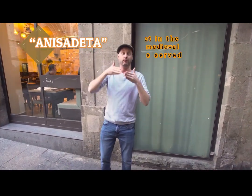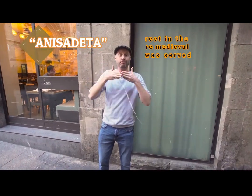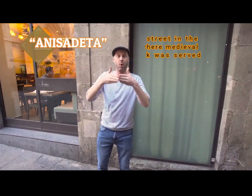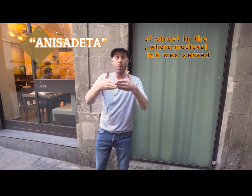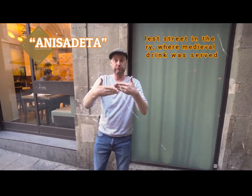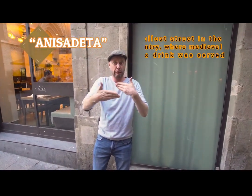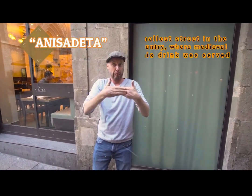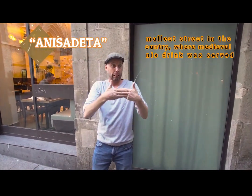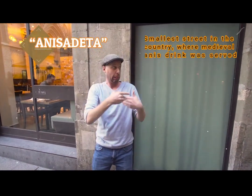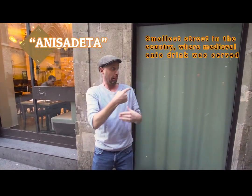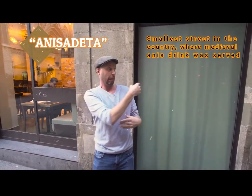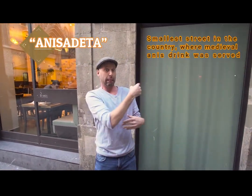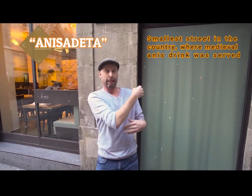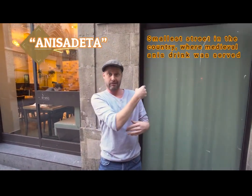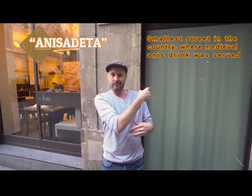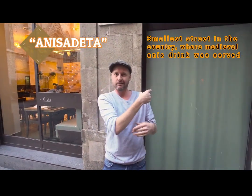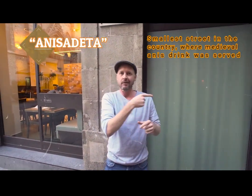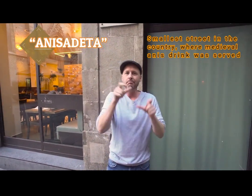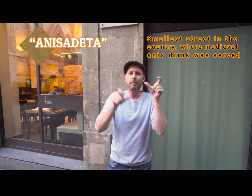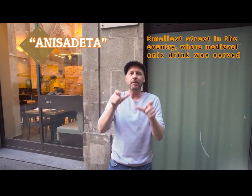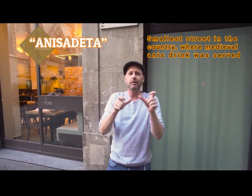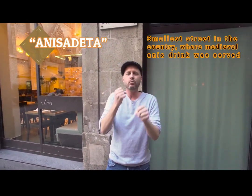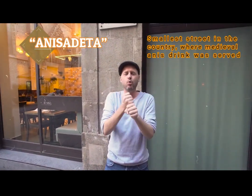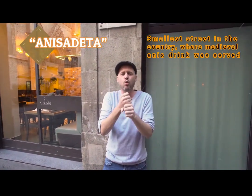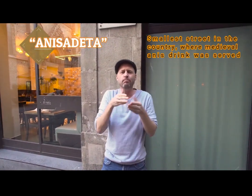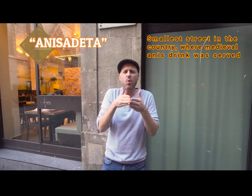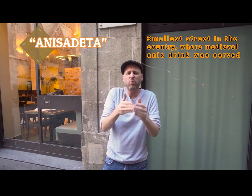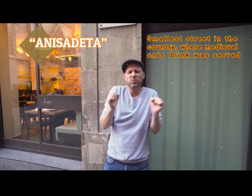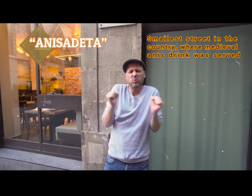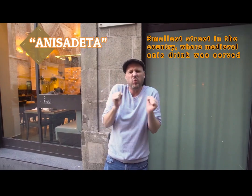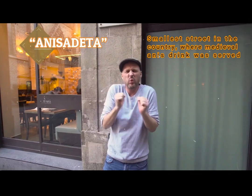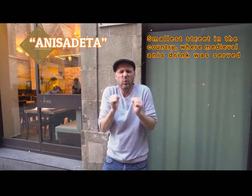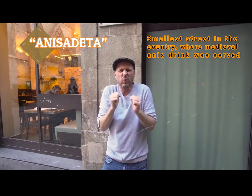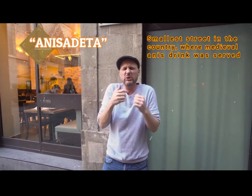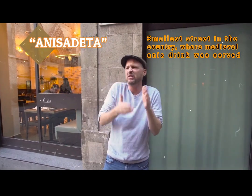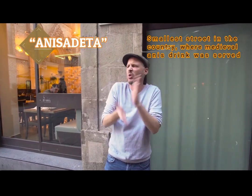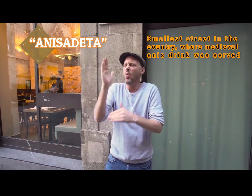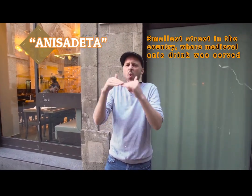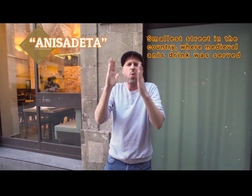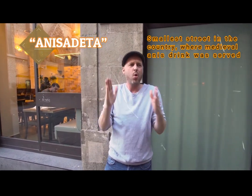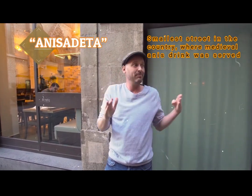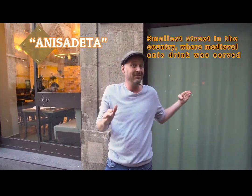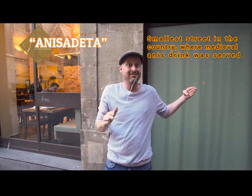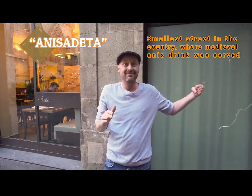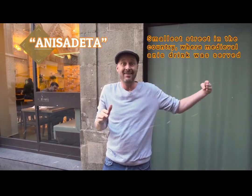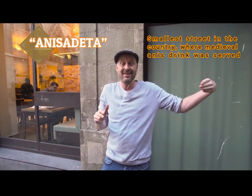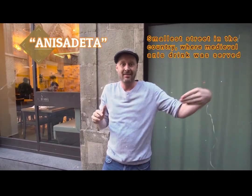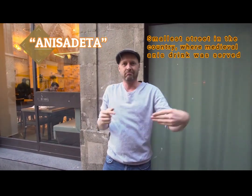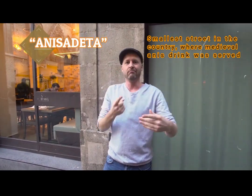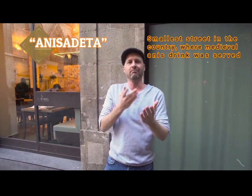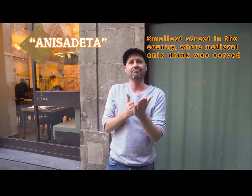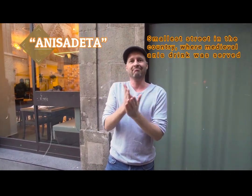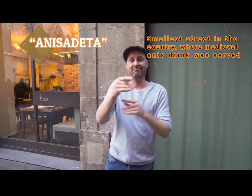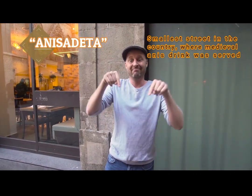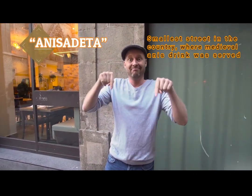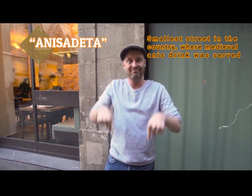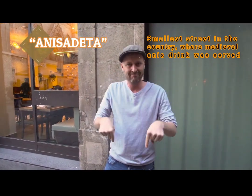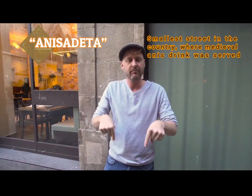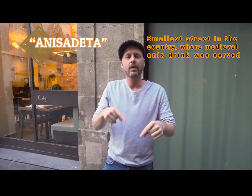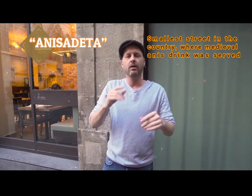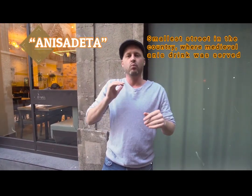Well... back in medieval times the sea was so close to here So people working in boats or down at the port, after a cold hard day of work would come here before going home